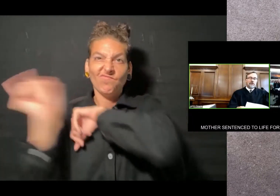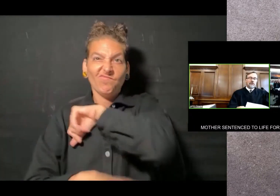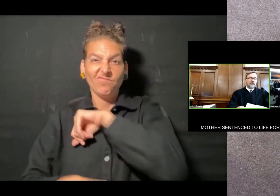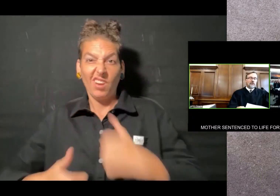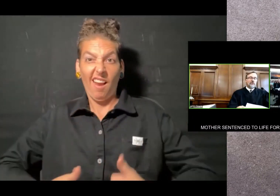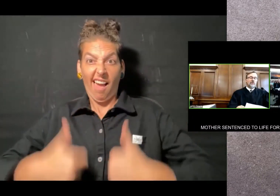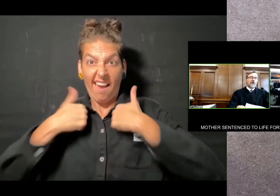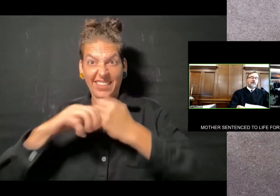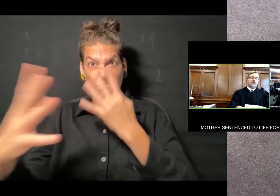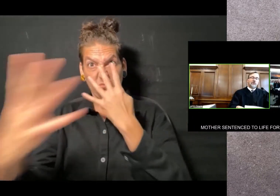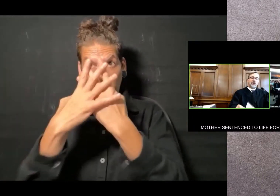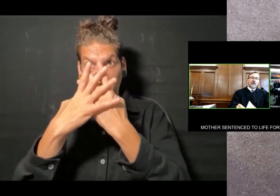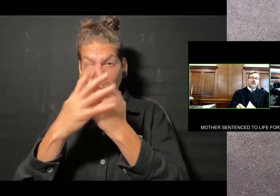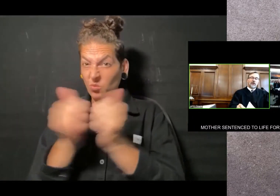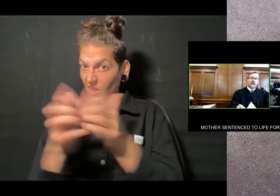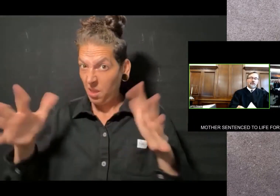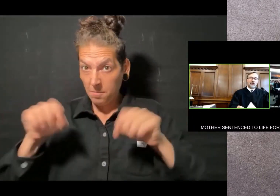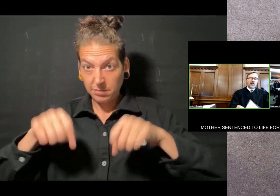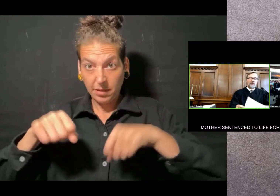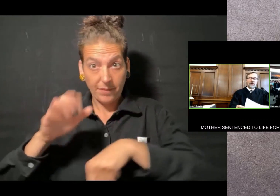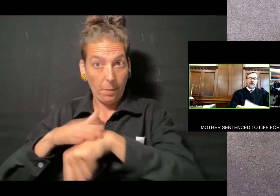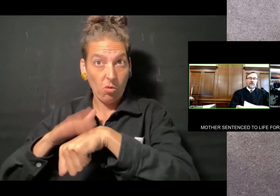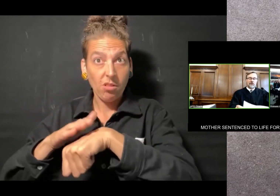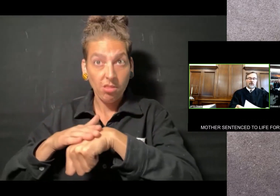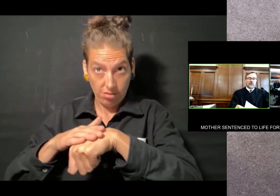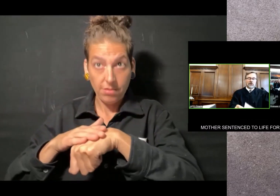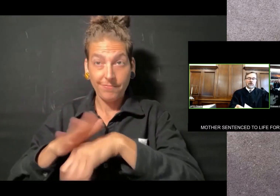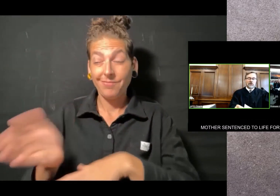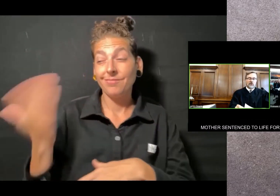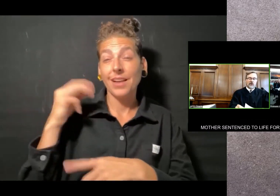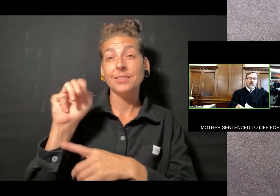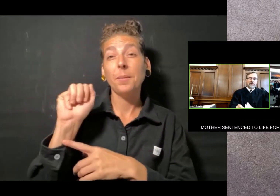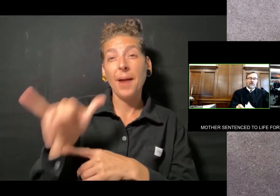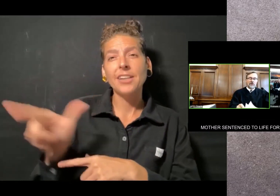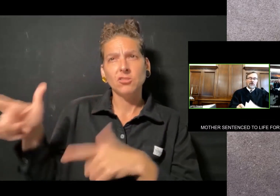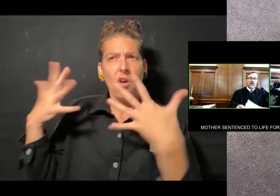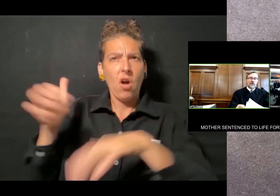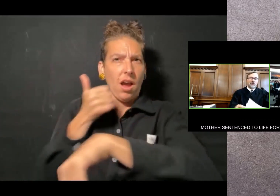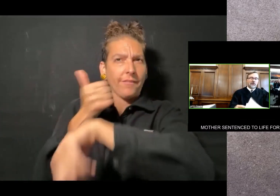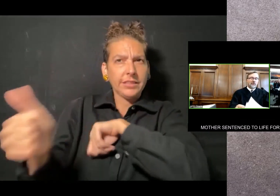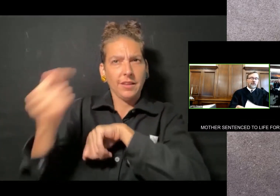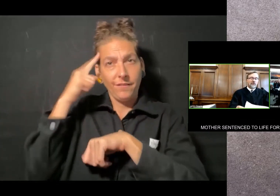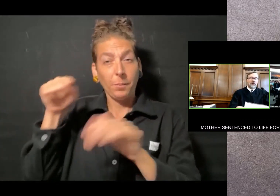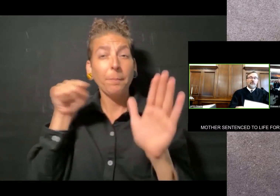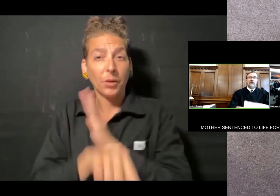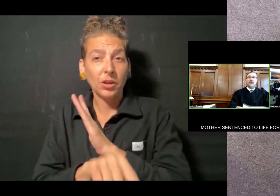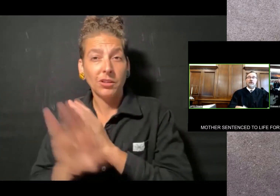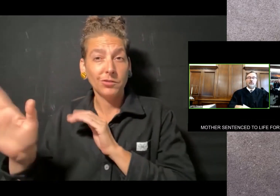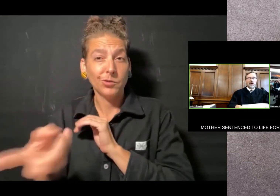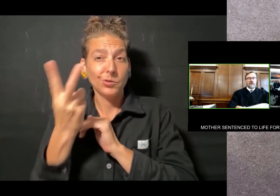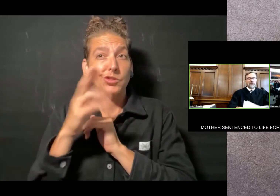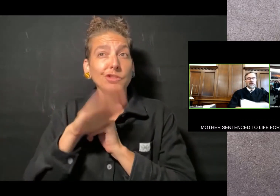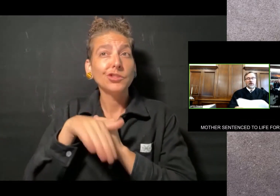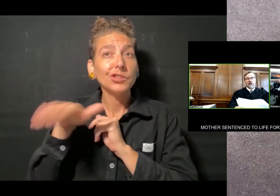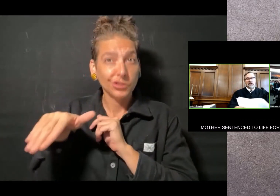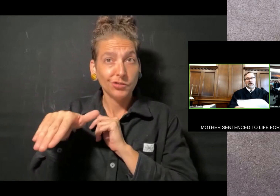sentenced to life in prison without the possibility of parole in May she was convicted for the